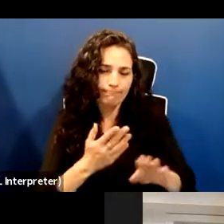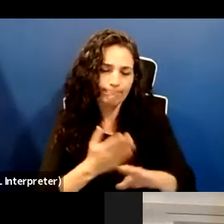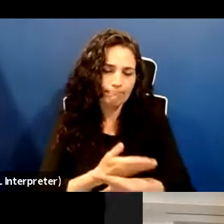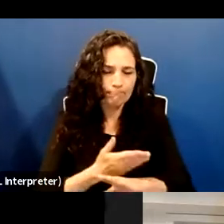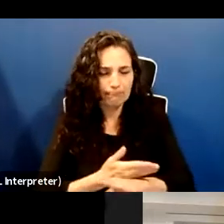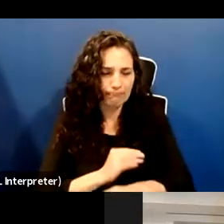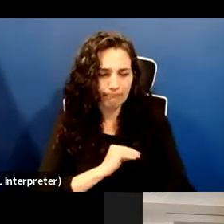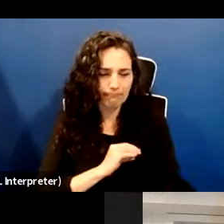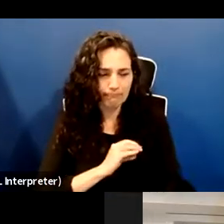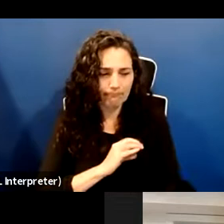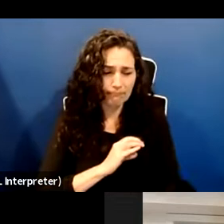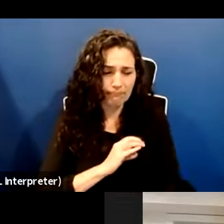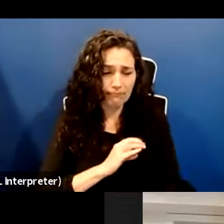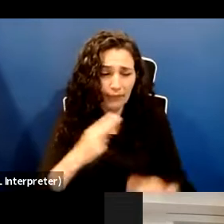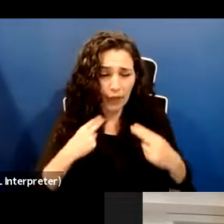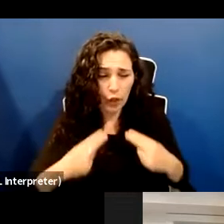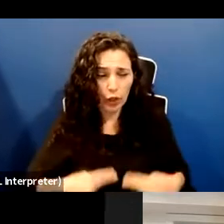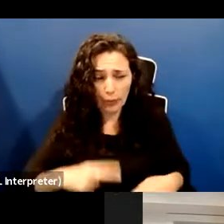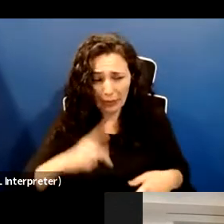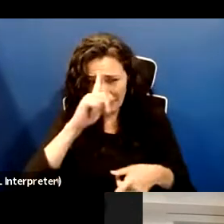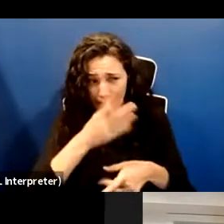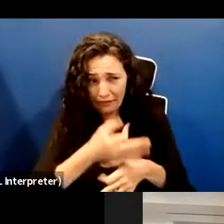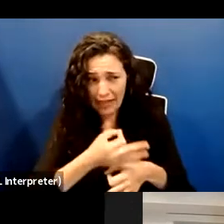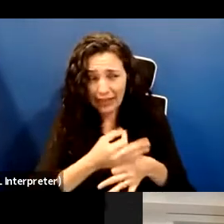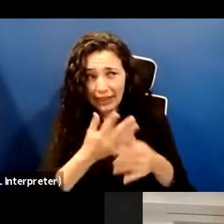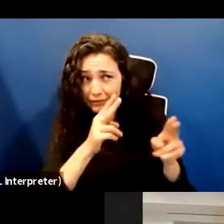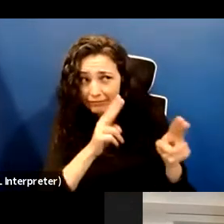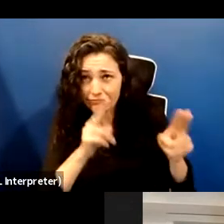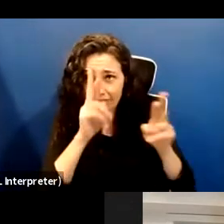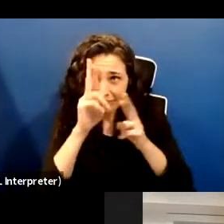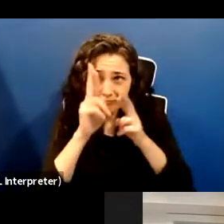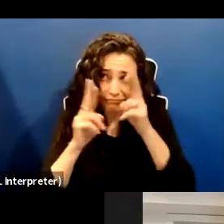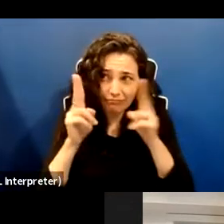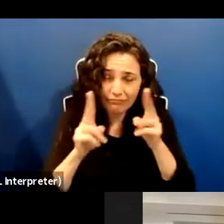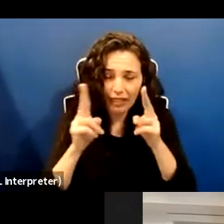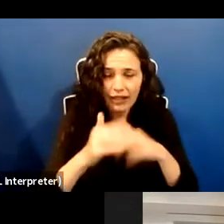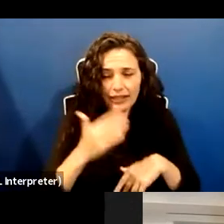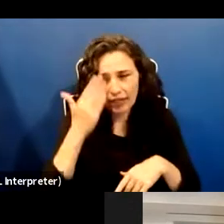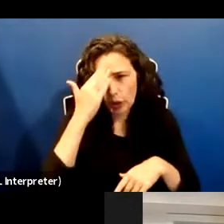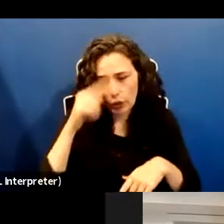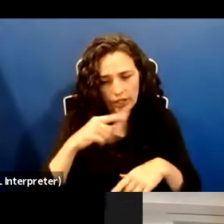you know, in the human kind in a way, you know? Cause we all super cynical and this world is super cynical.